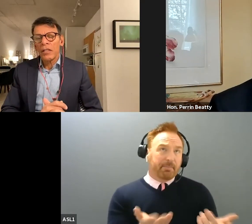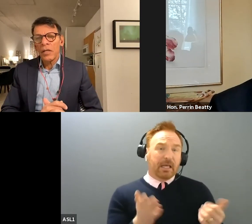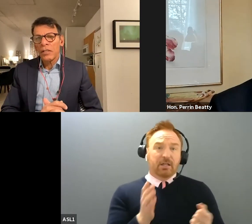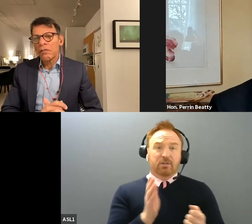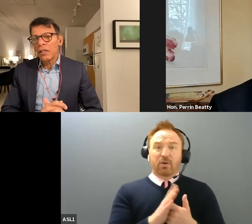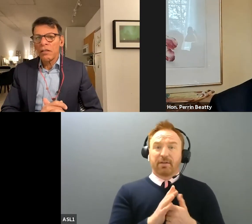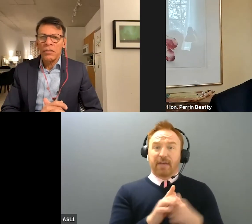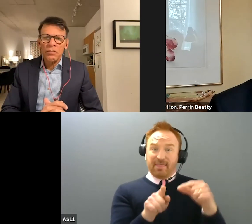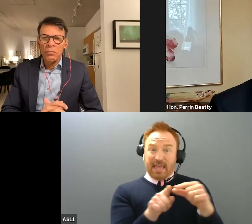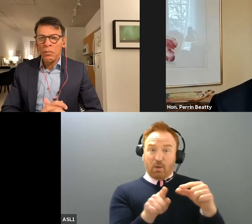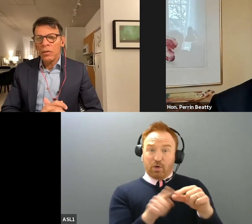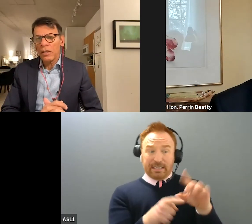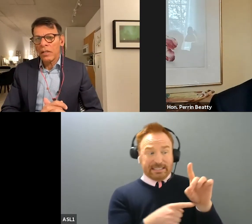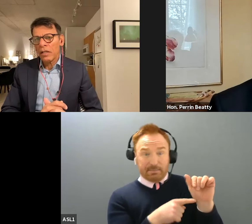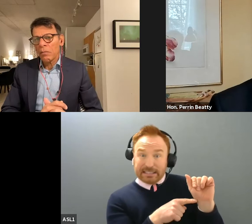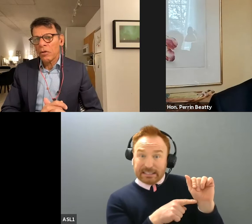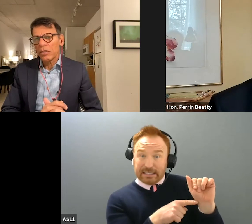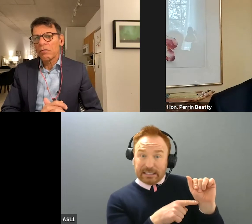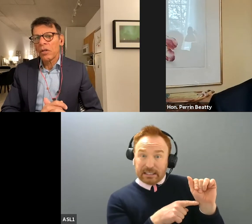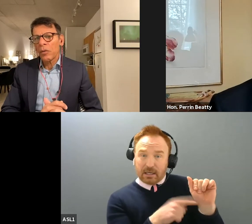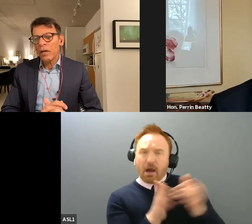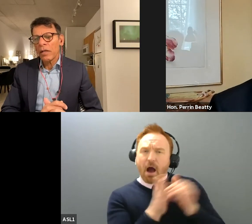it means different things to different people. But I think people are fully aware that